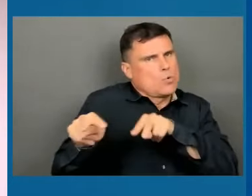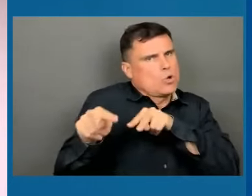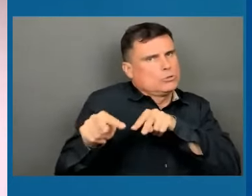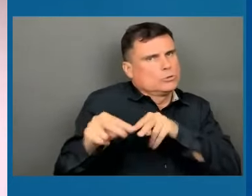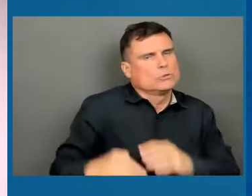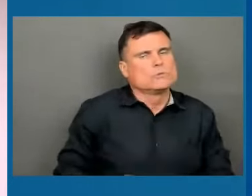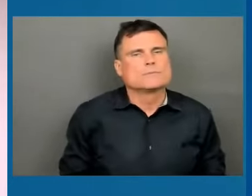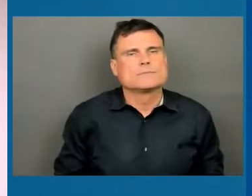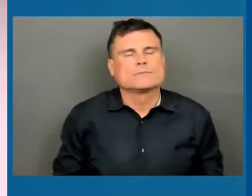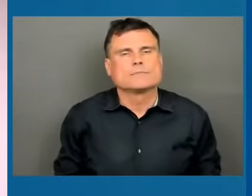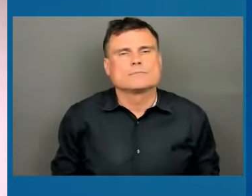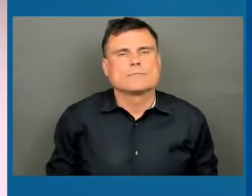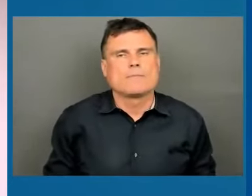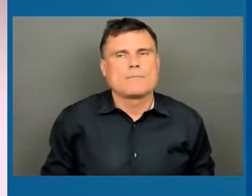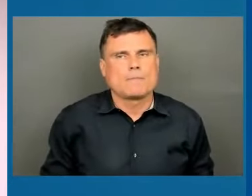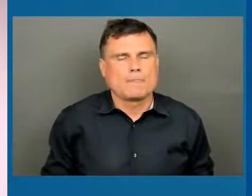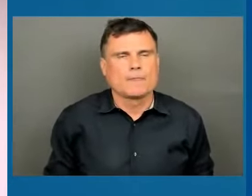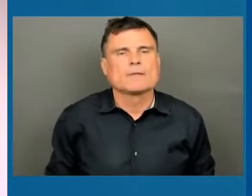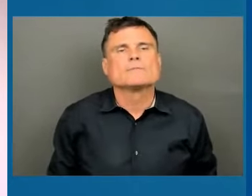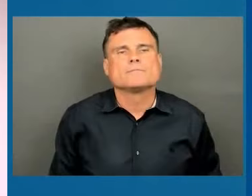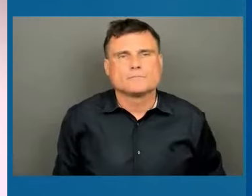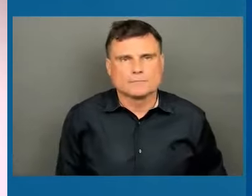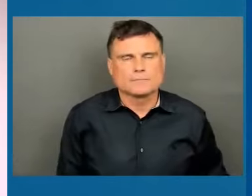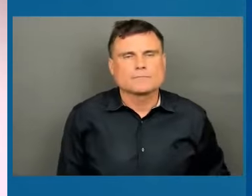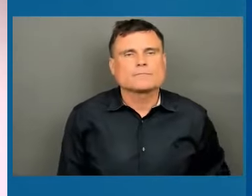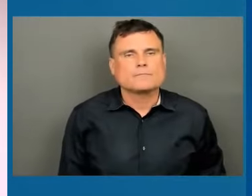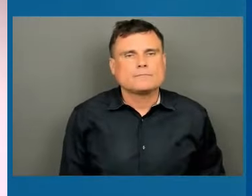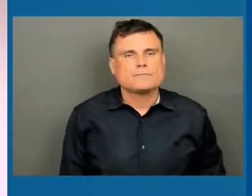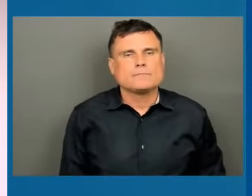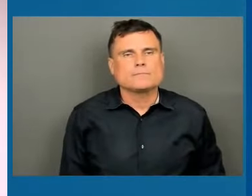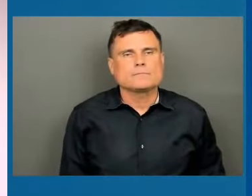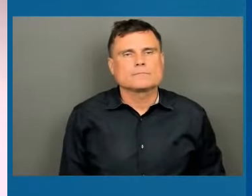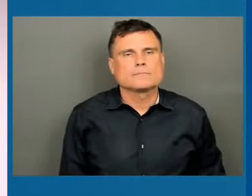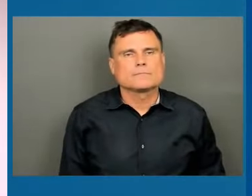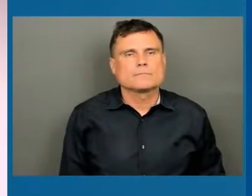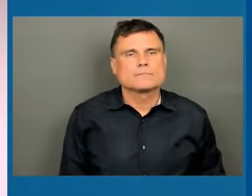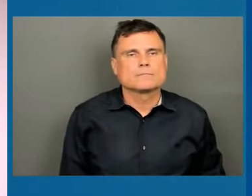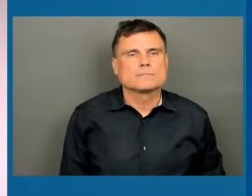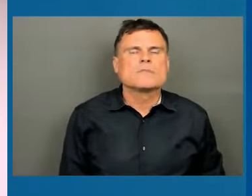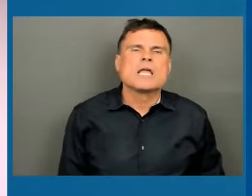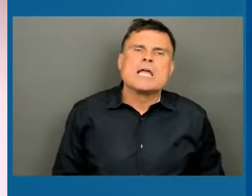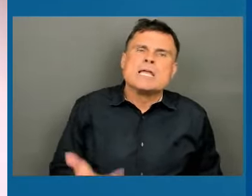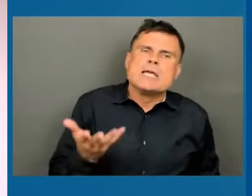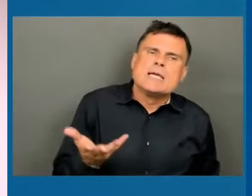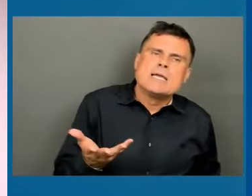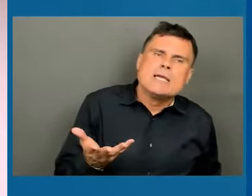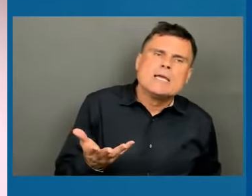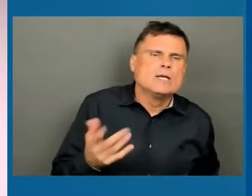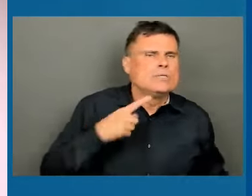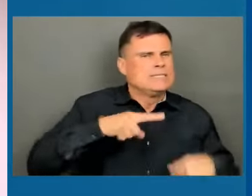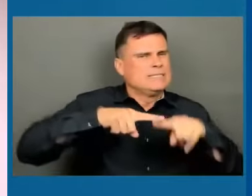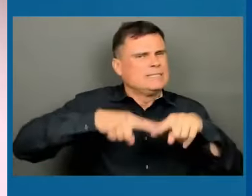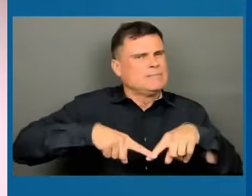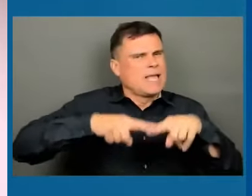So they are less at risk to this sort of spring season snow melt and so the metro Vancouver